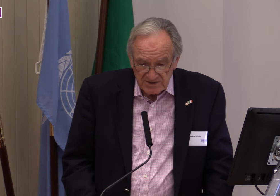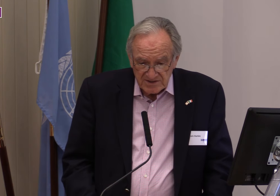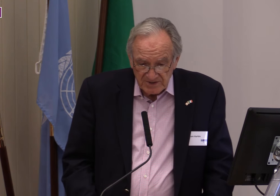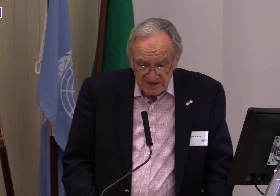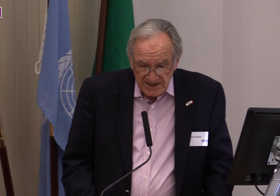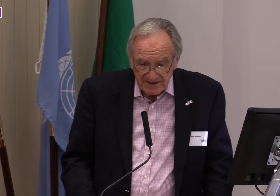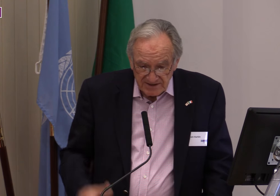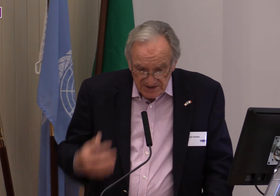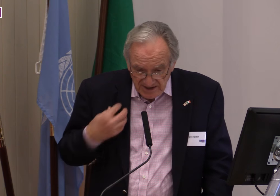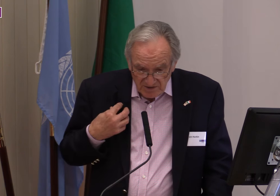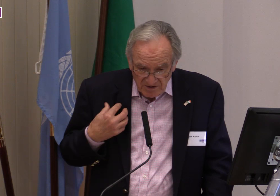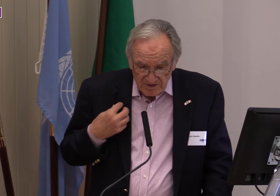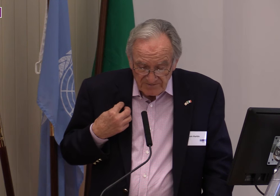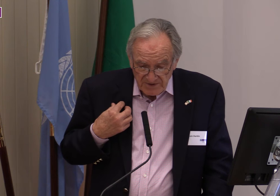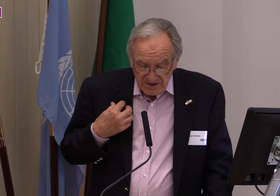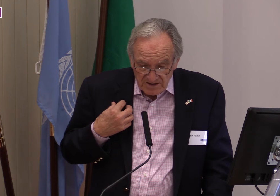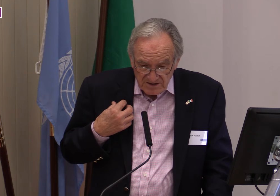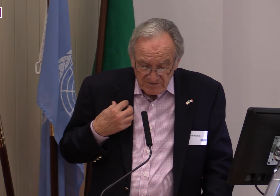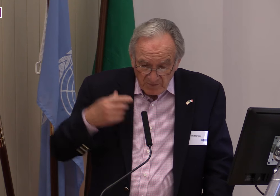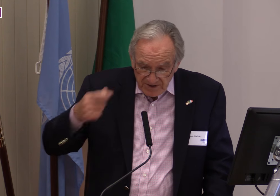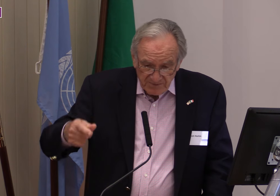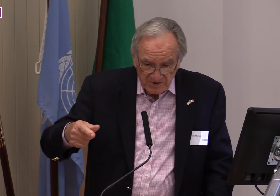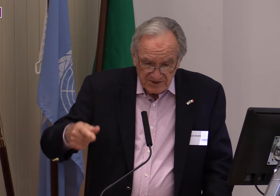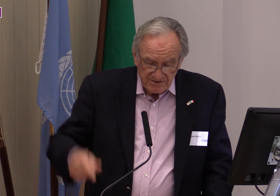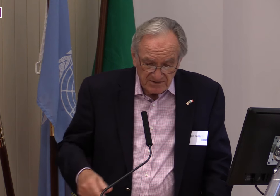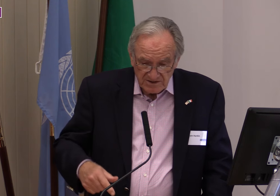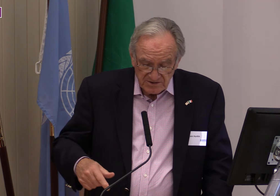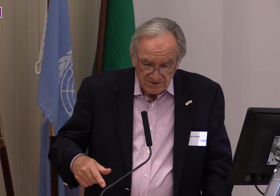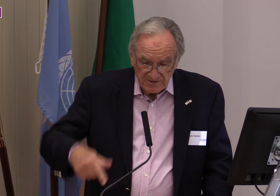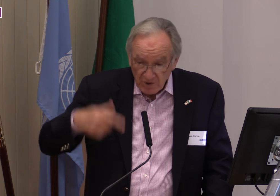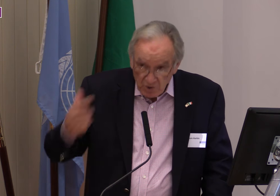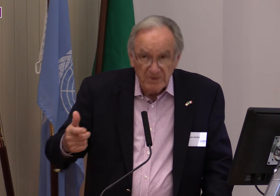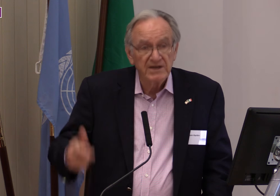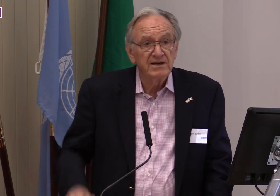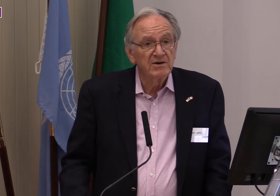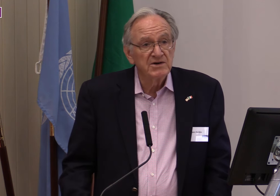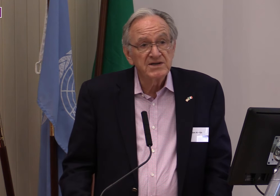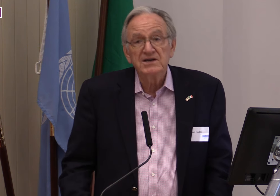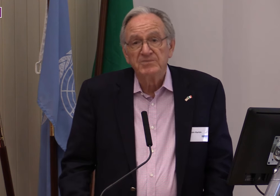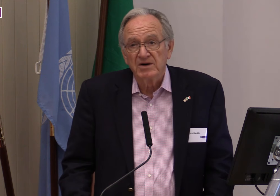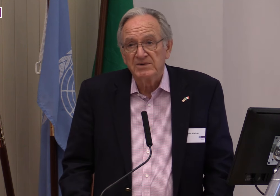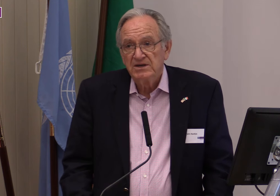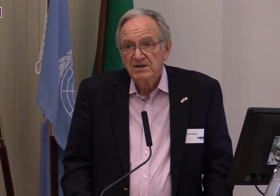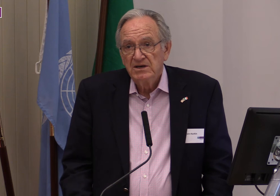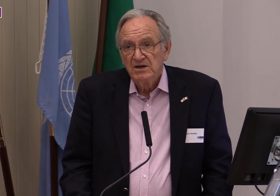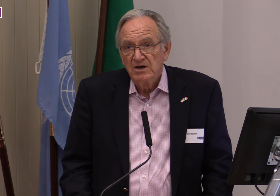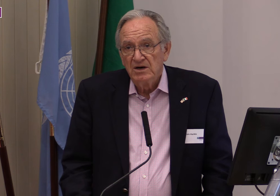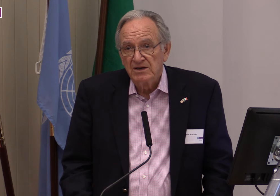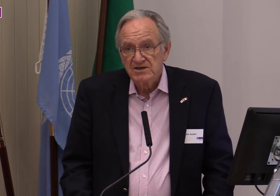with Disabilities Act and is now our point person globally in our State Department, on